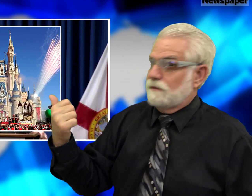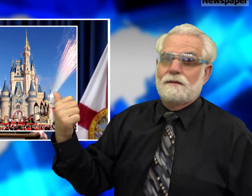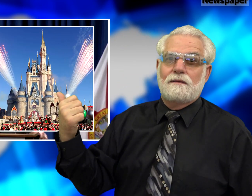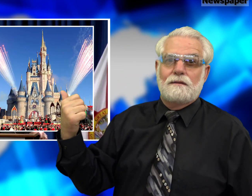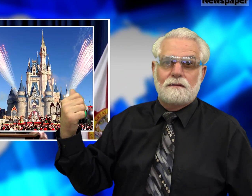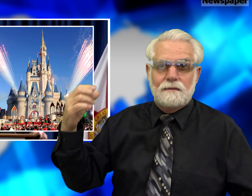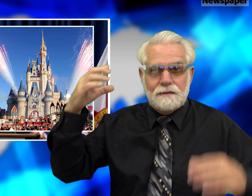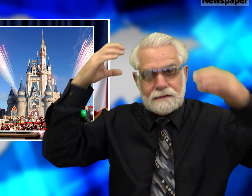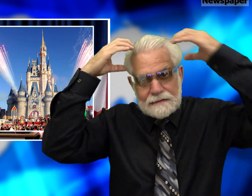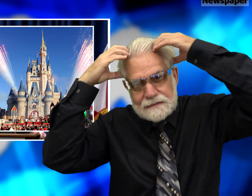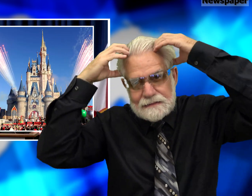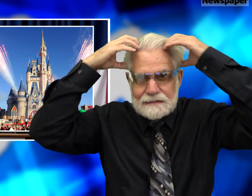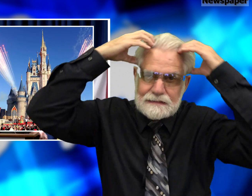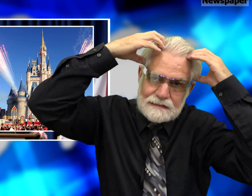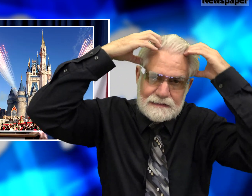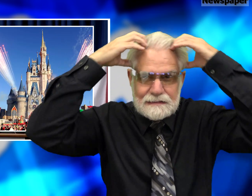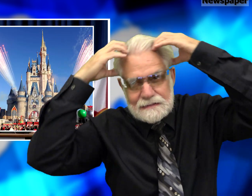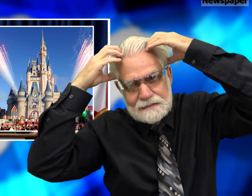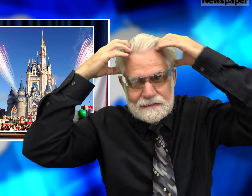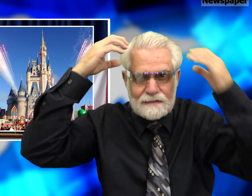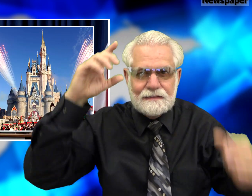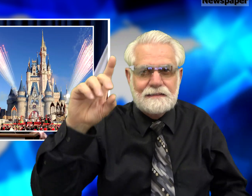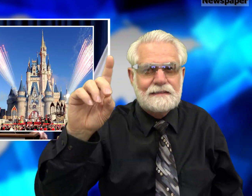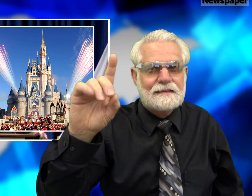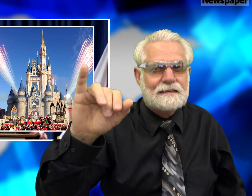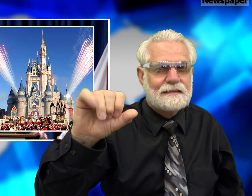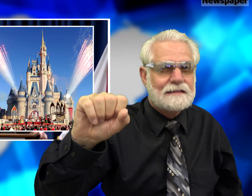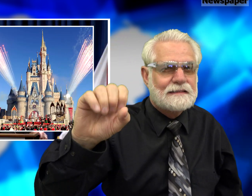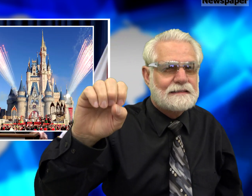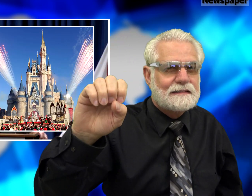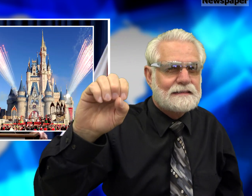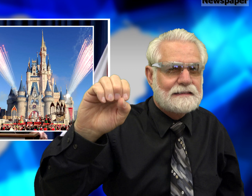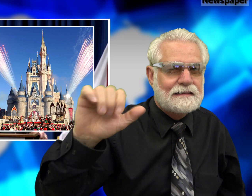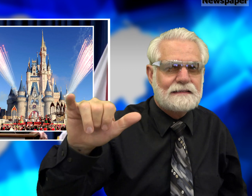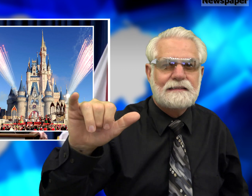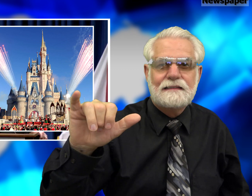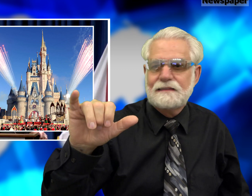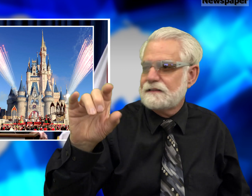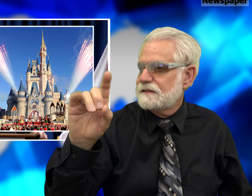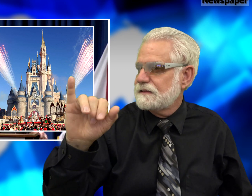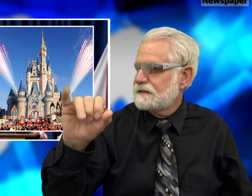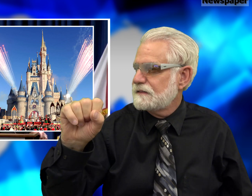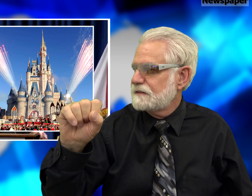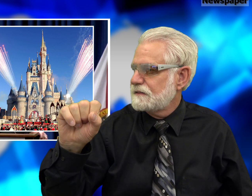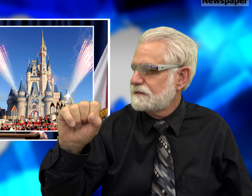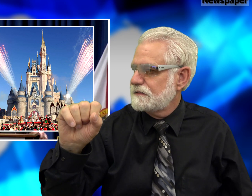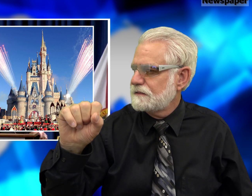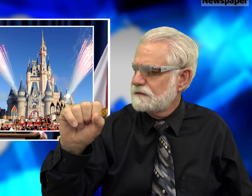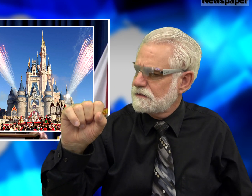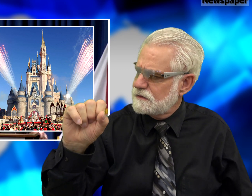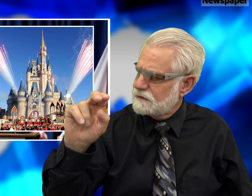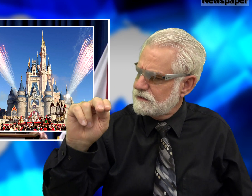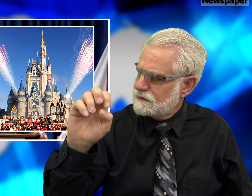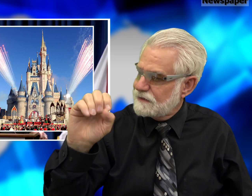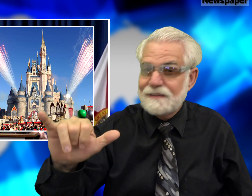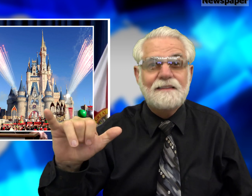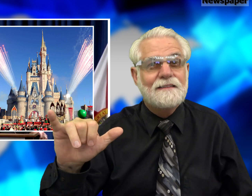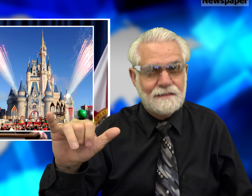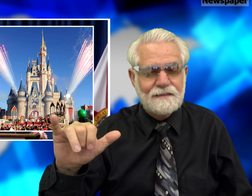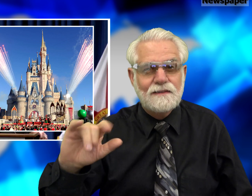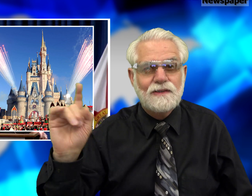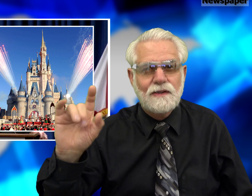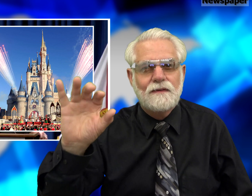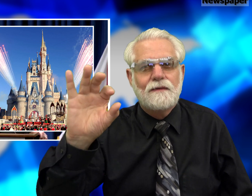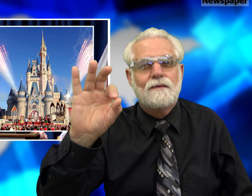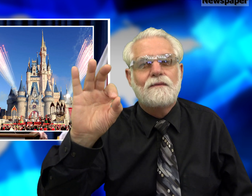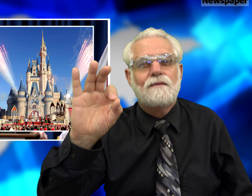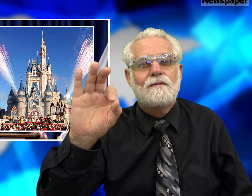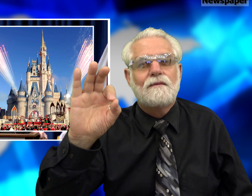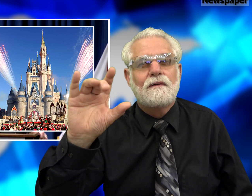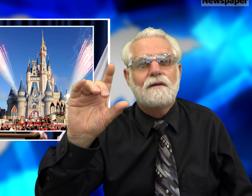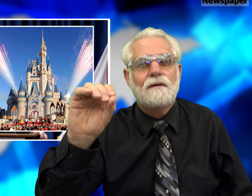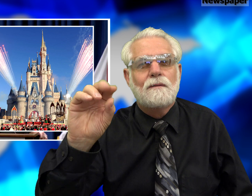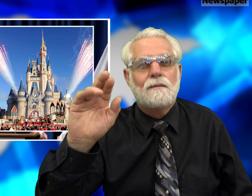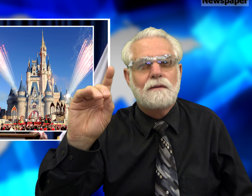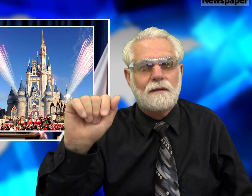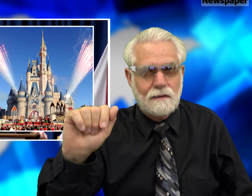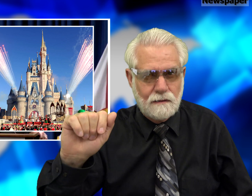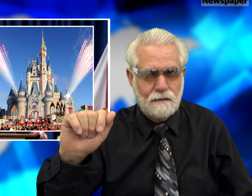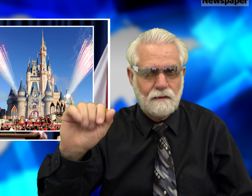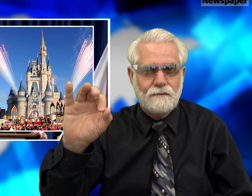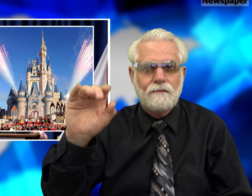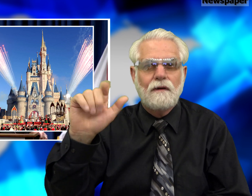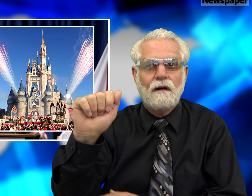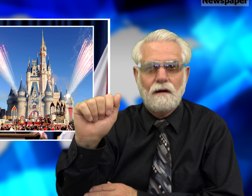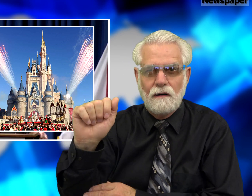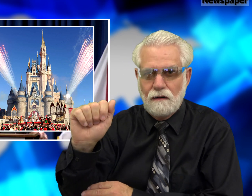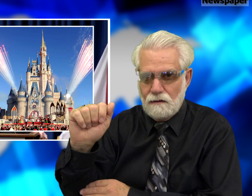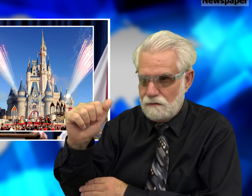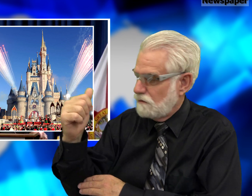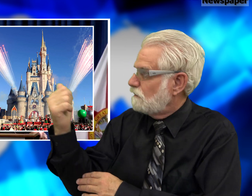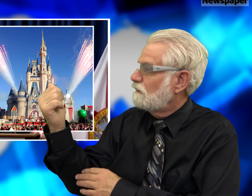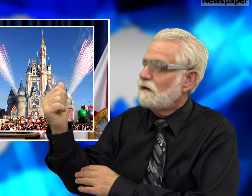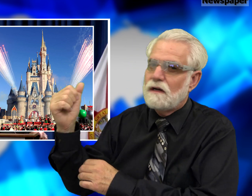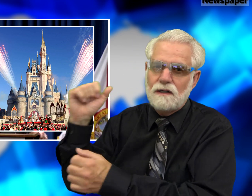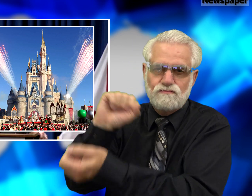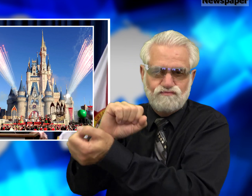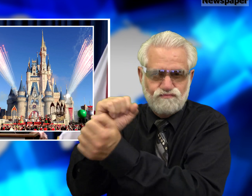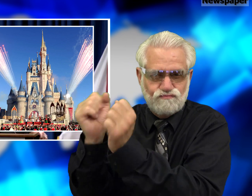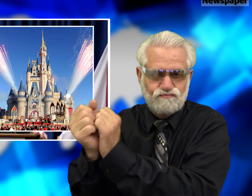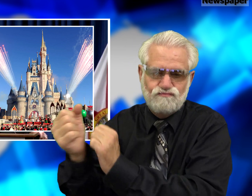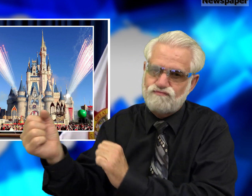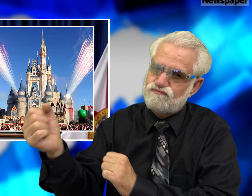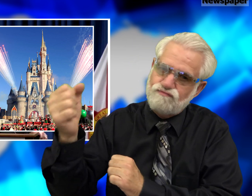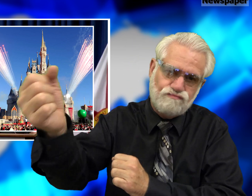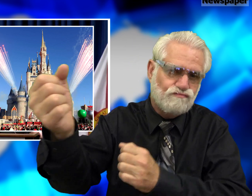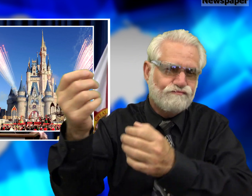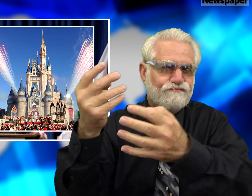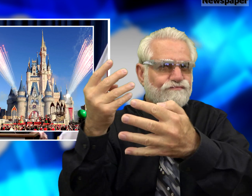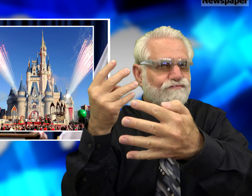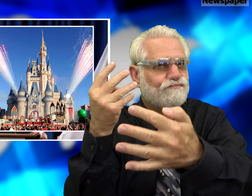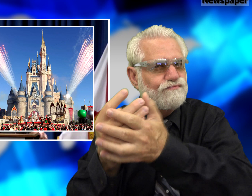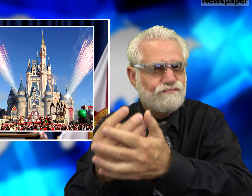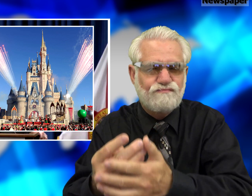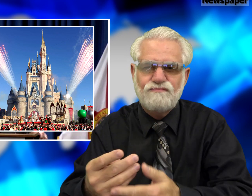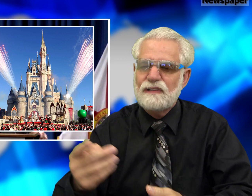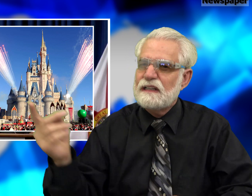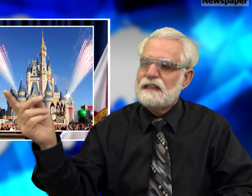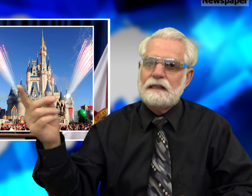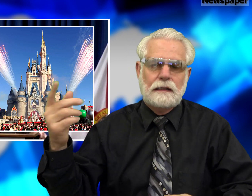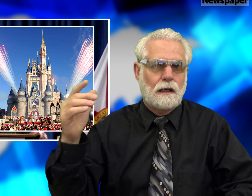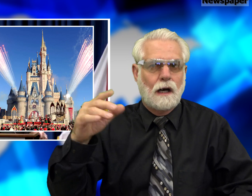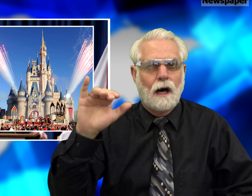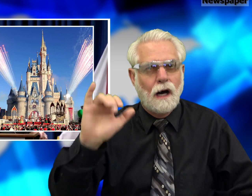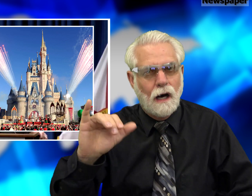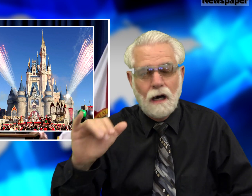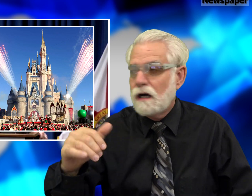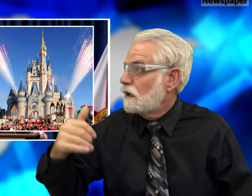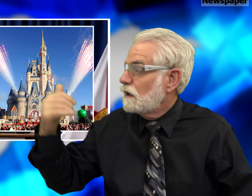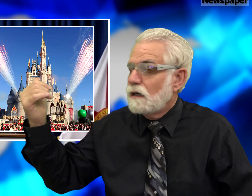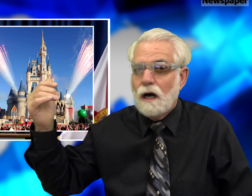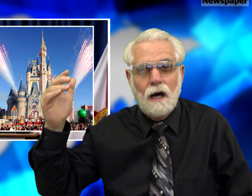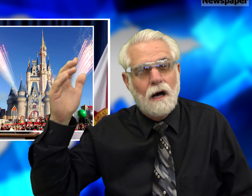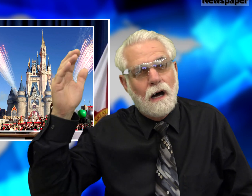Disney World, Florida!!